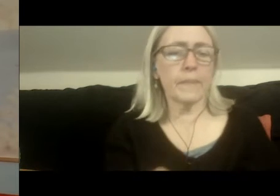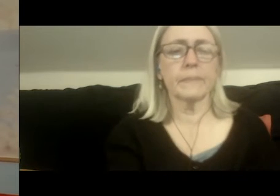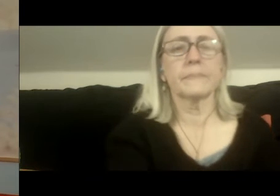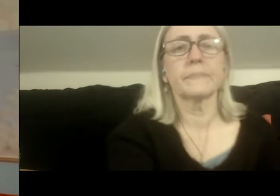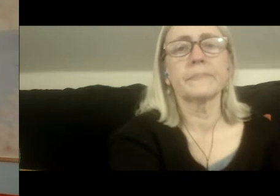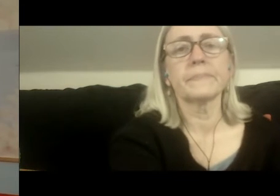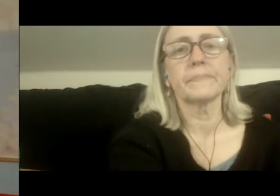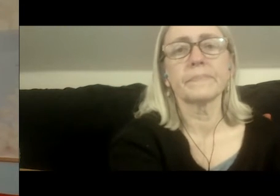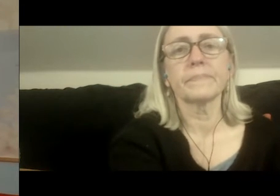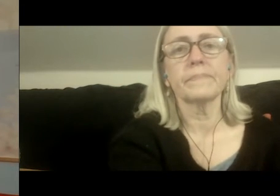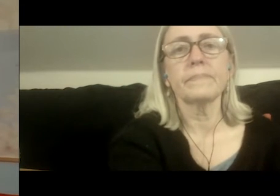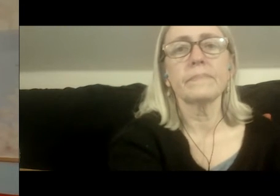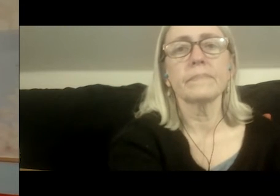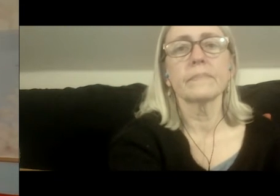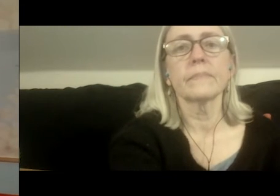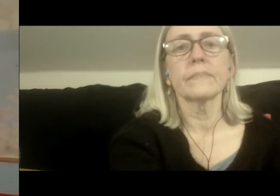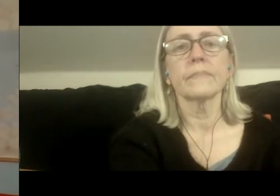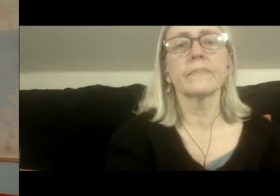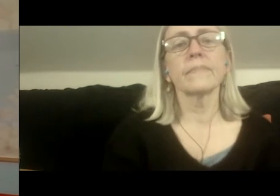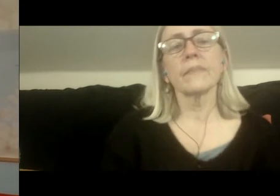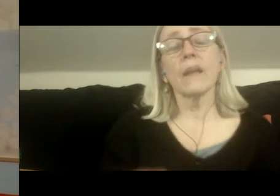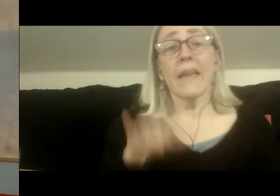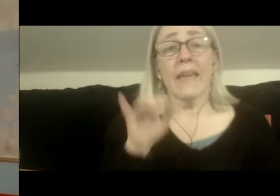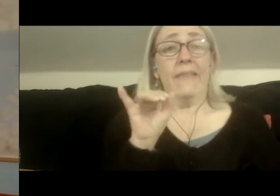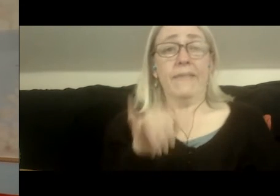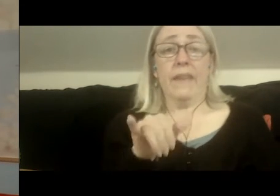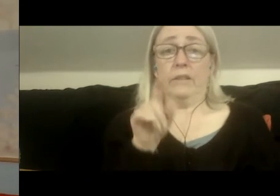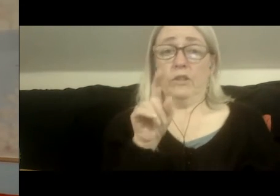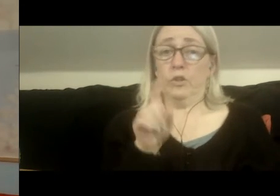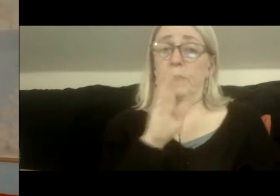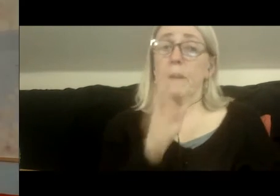it would have been a lot more more of a challenge if it hadn't been for your continued support.